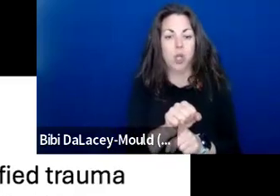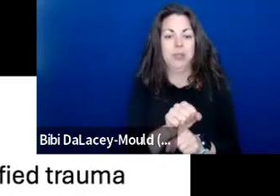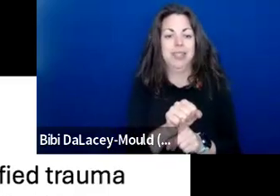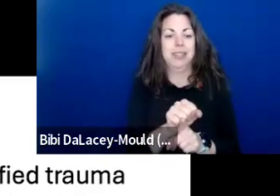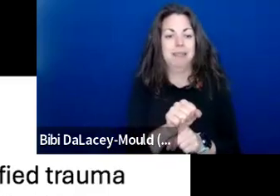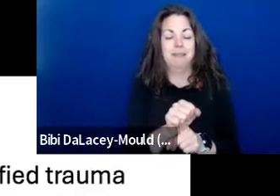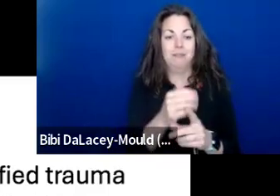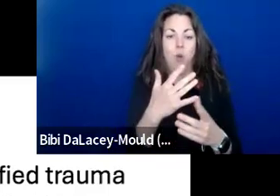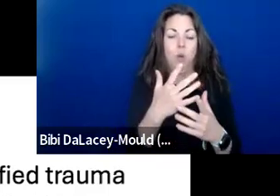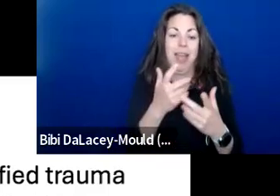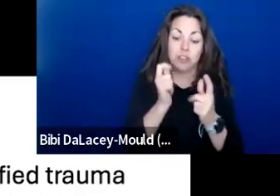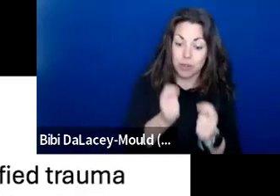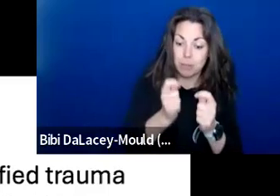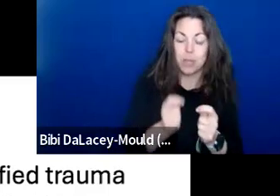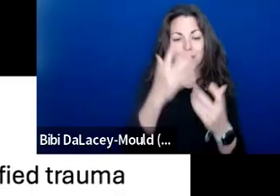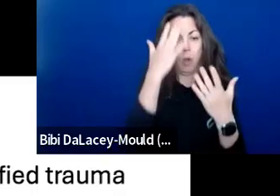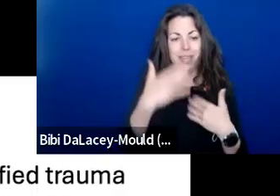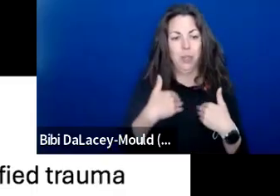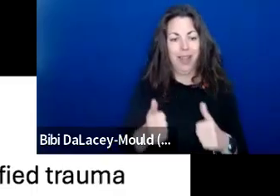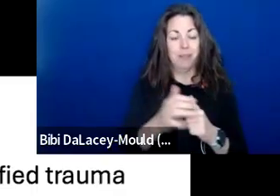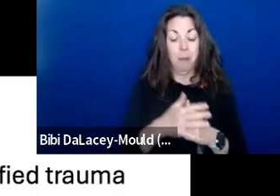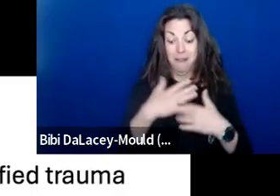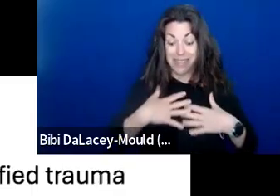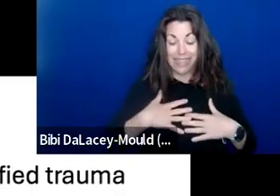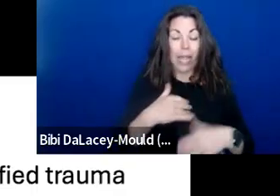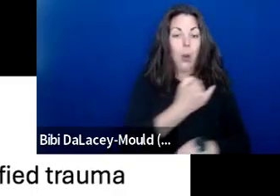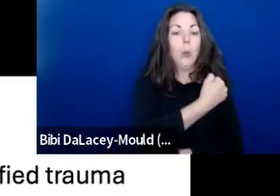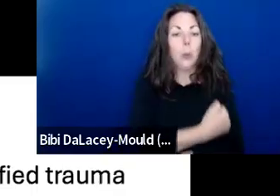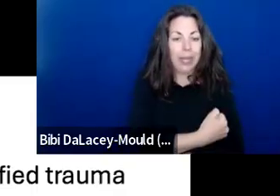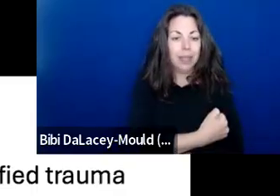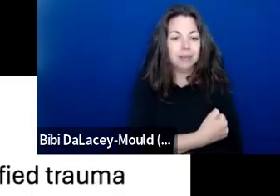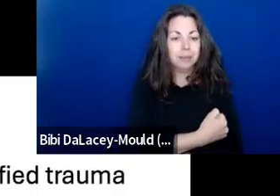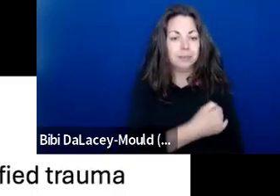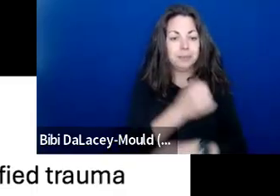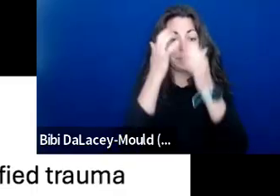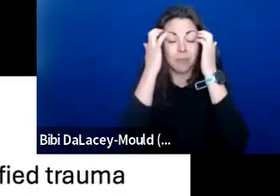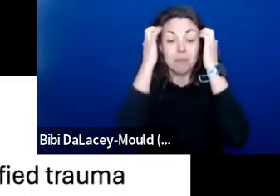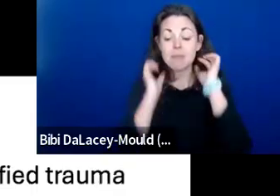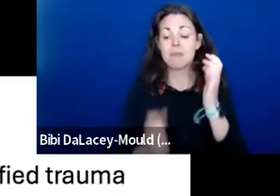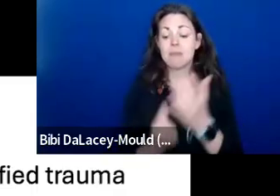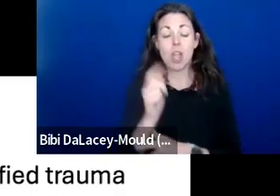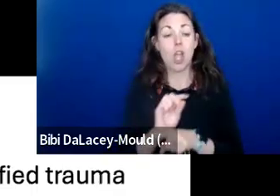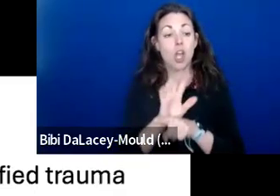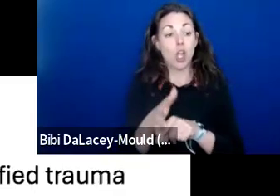I still felt really weak and really sick. And it wasn't until COVID, in my third and final attempt of